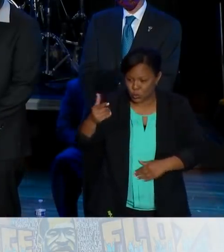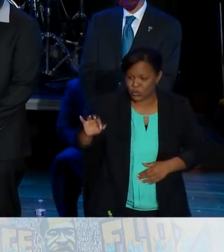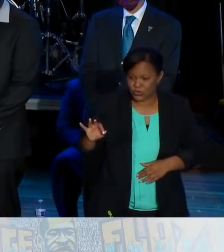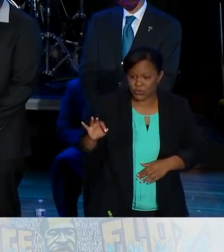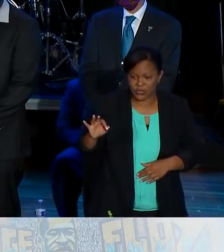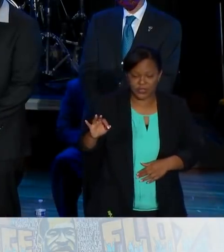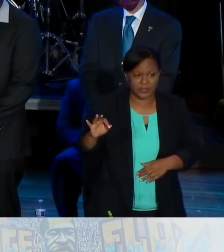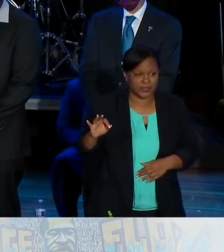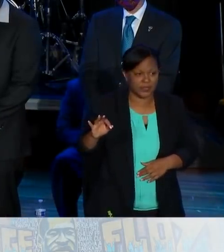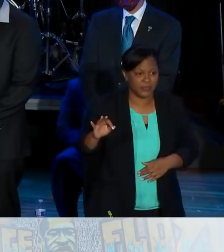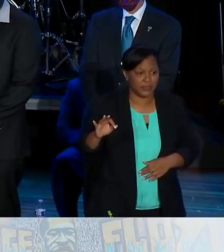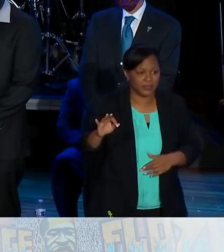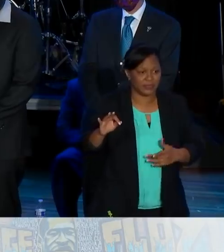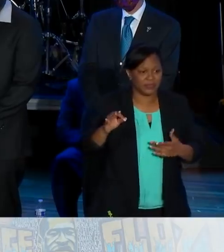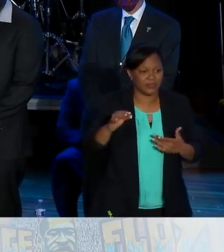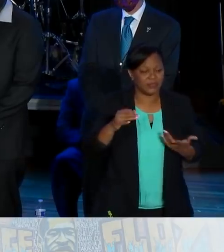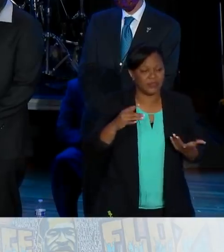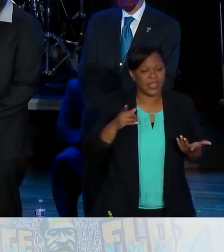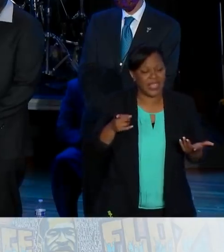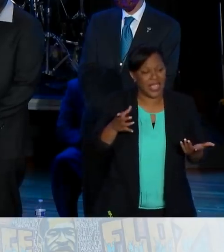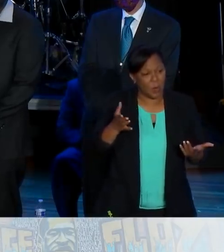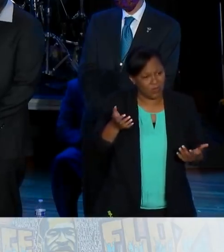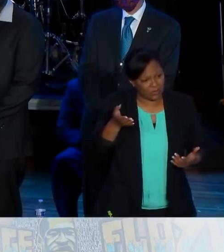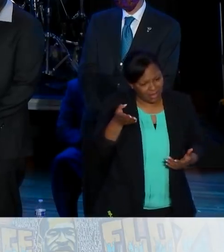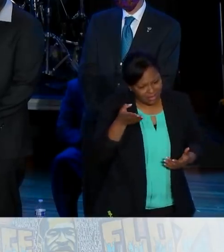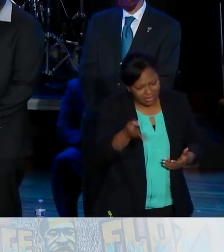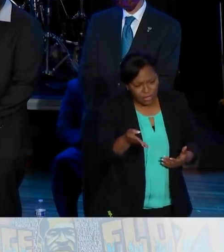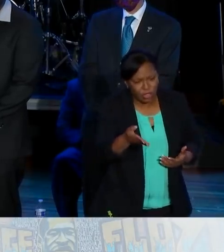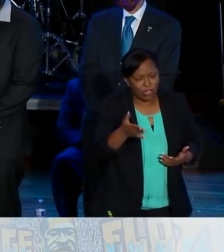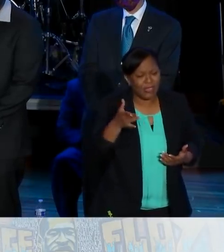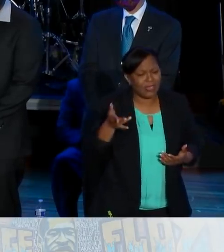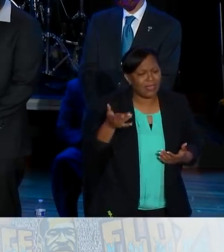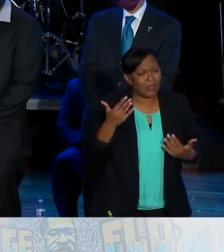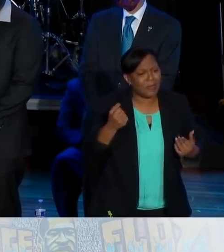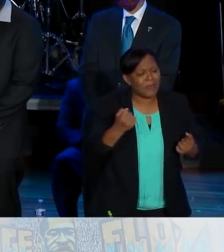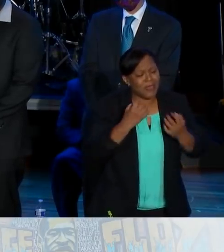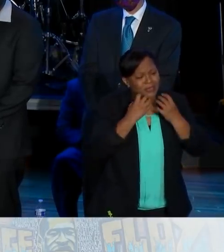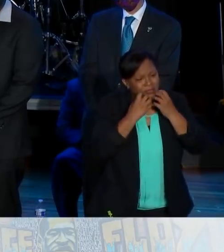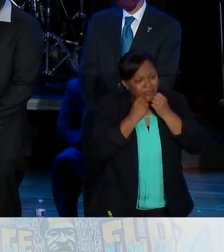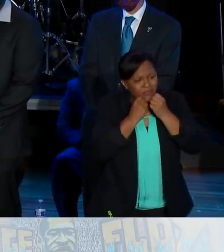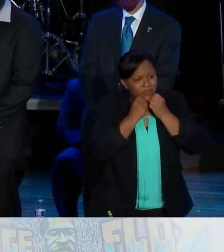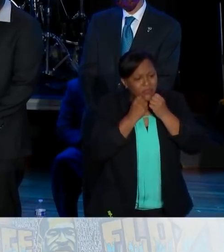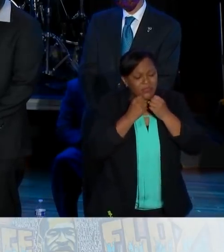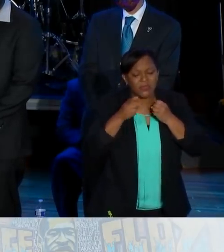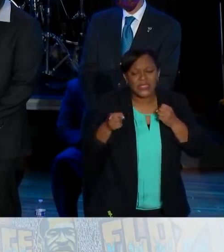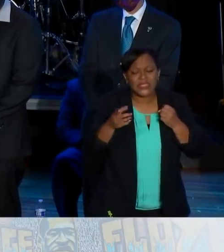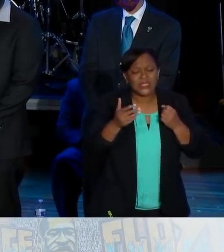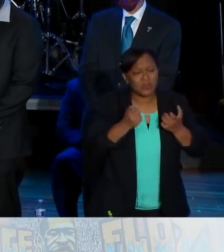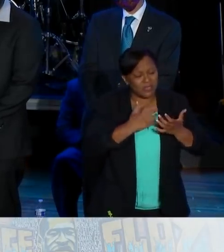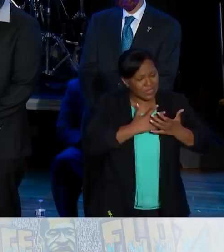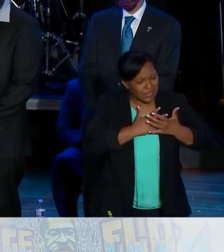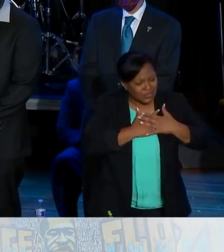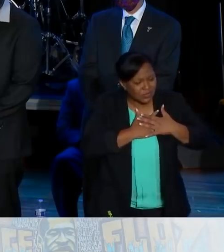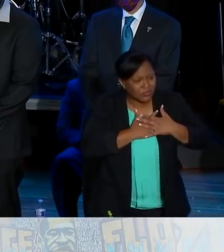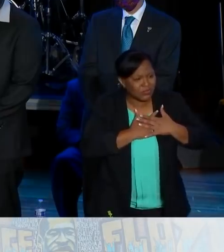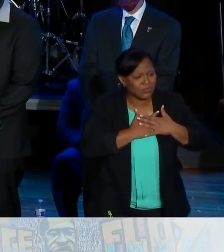MEMORIES, MORE THAN ANYTHING I WANT TO SAY THANK YOU TO HIM JUST FOR BEING HERE, JUST BEING